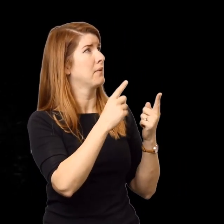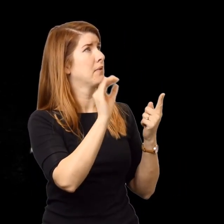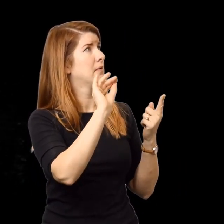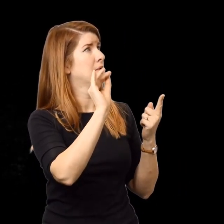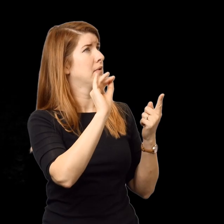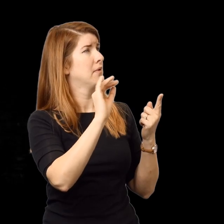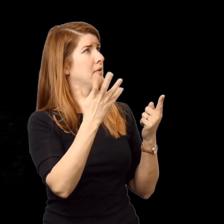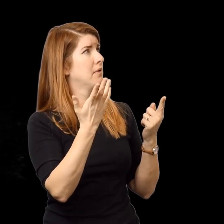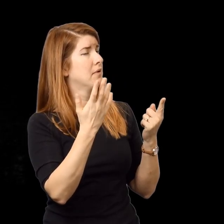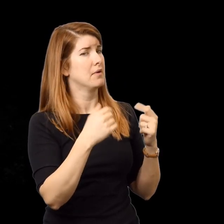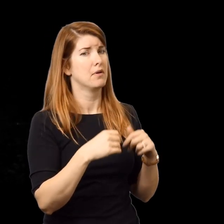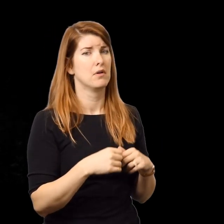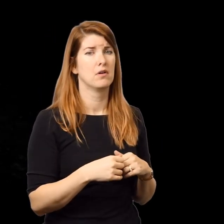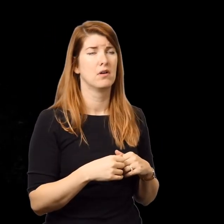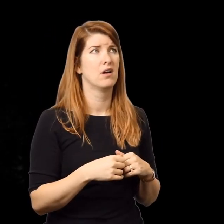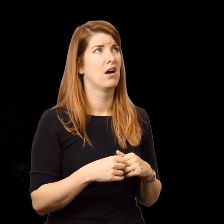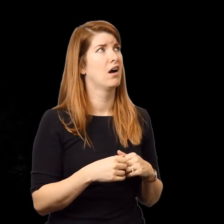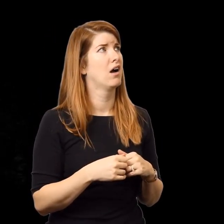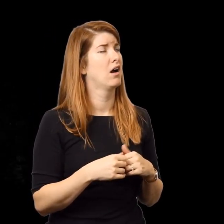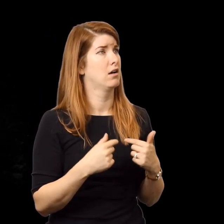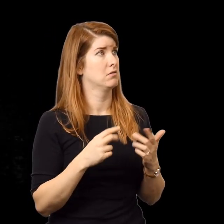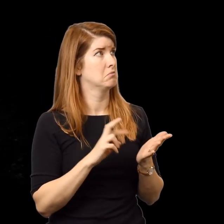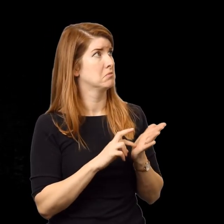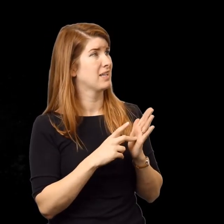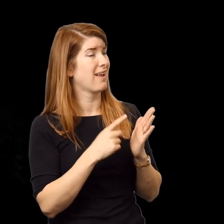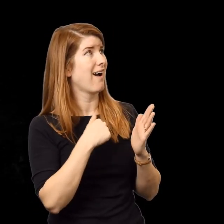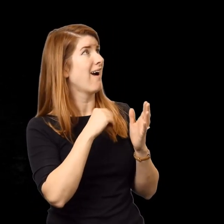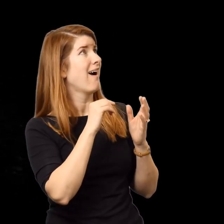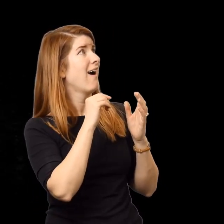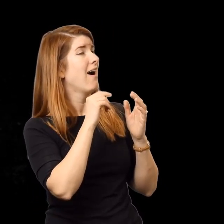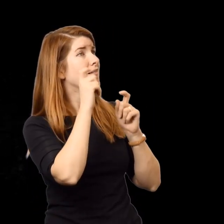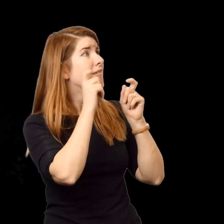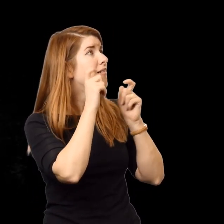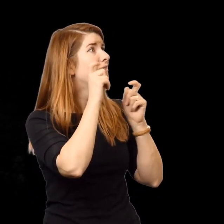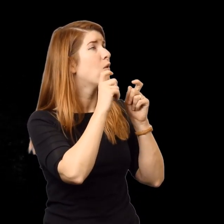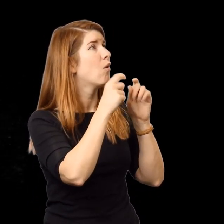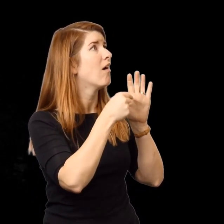I'm going to, you know, go, and I'm not going to get something back.